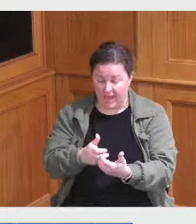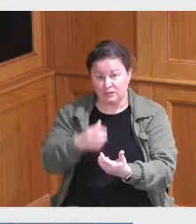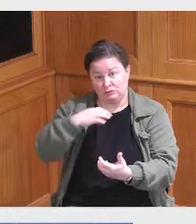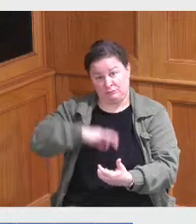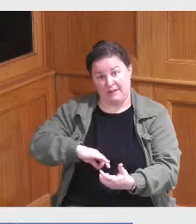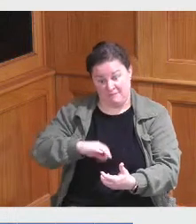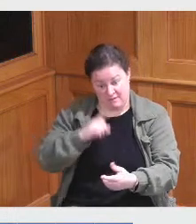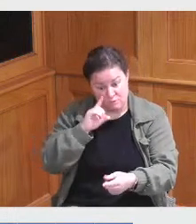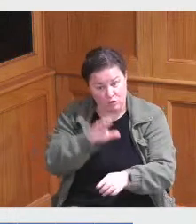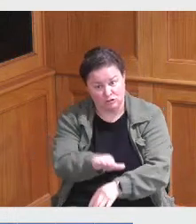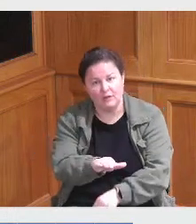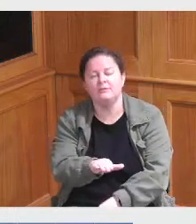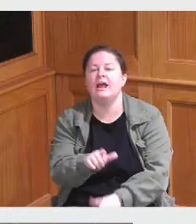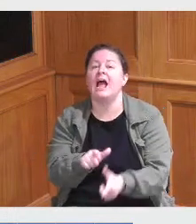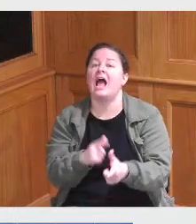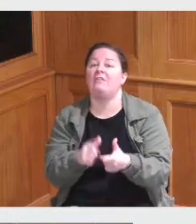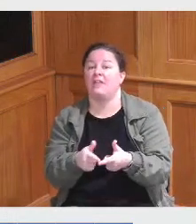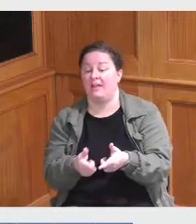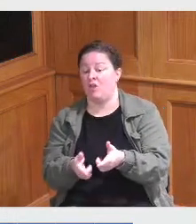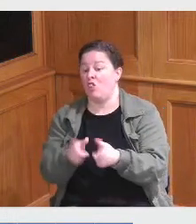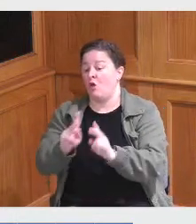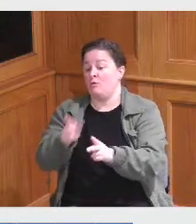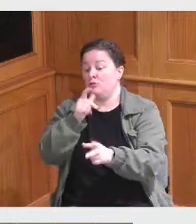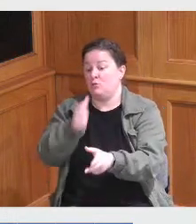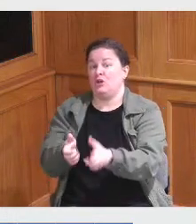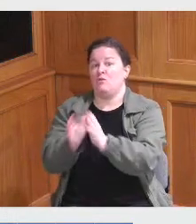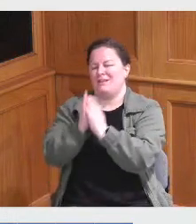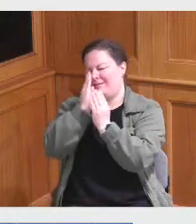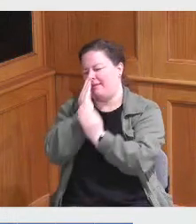requester and let them know what the the time frame is and make sure that we're communicating